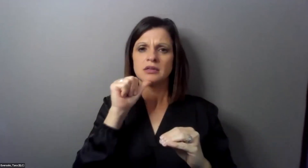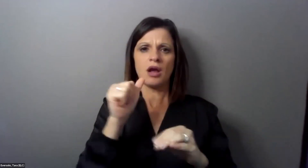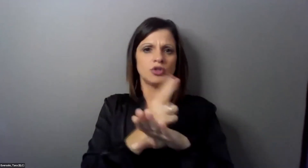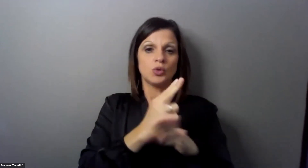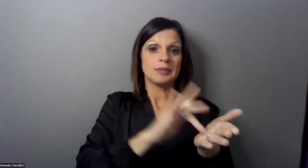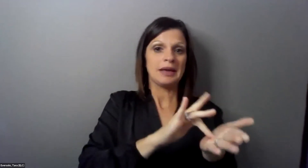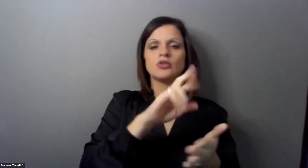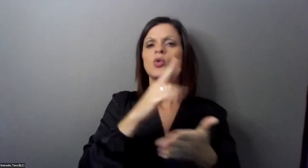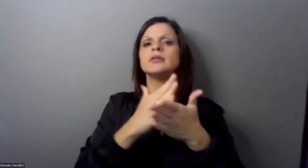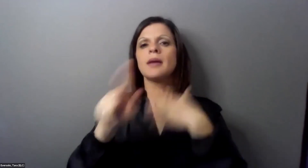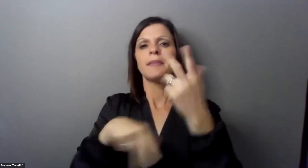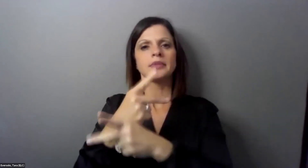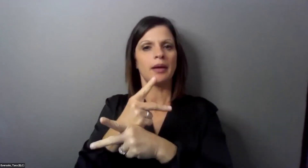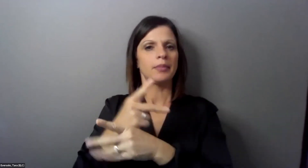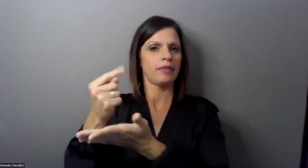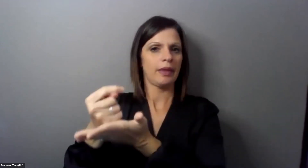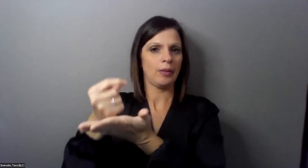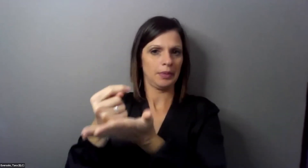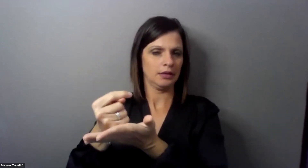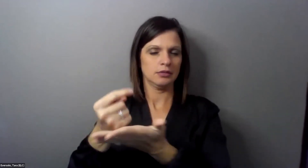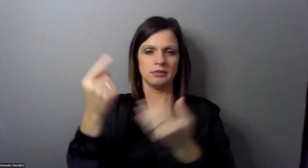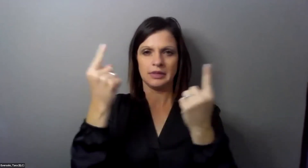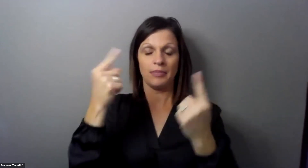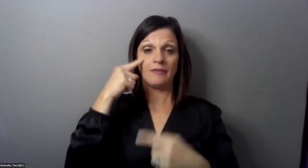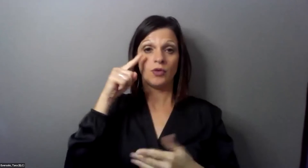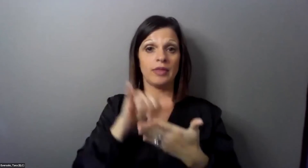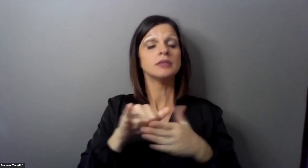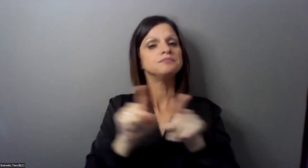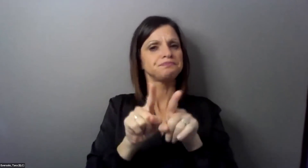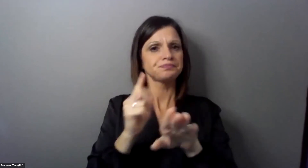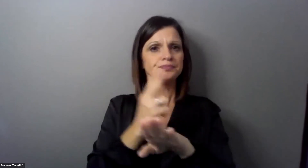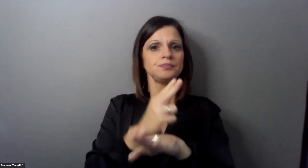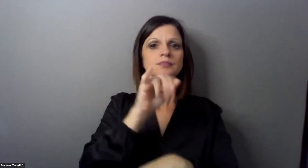I also use that for the risk factors and all of that.